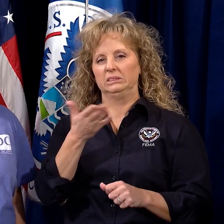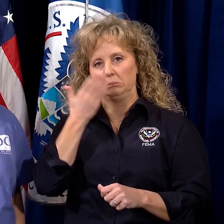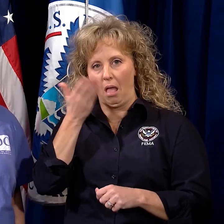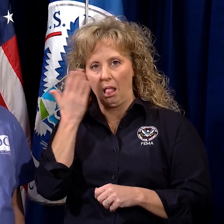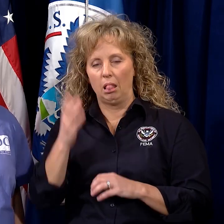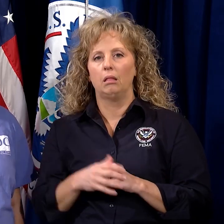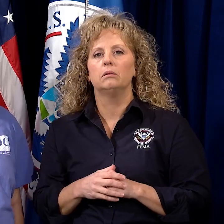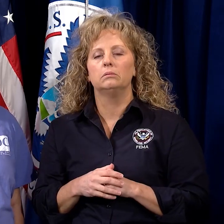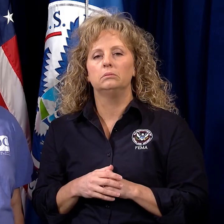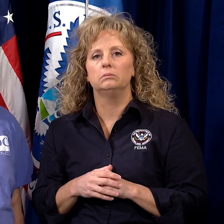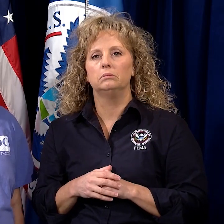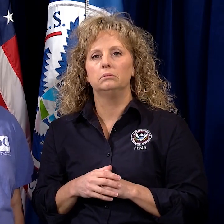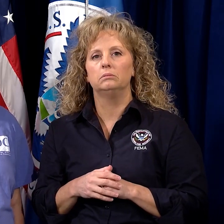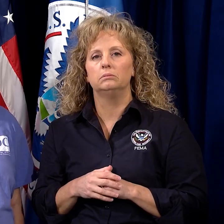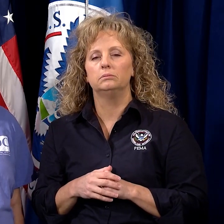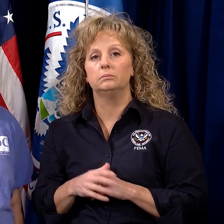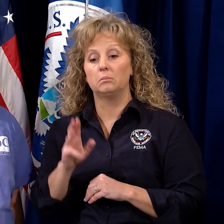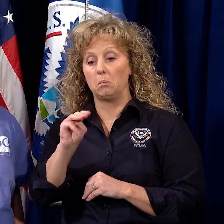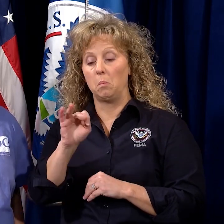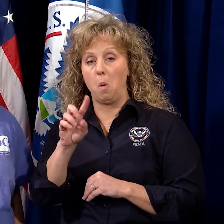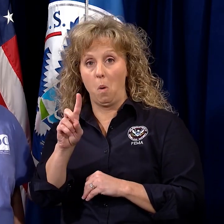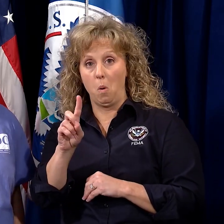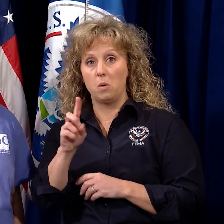Mold can make people sick.